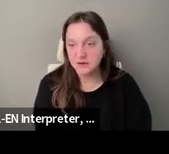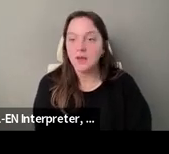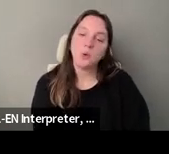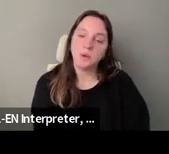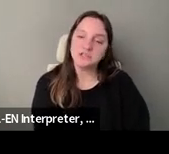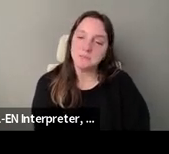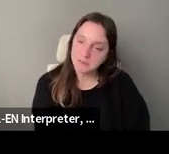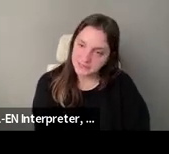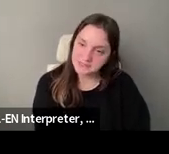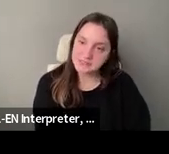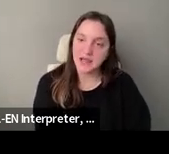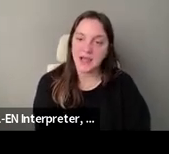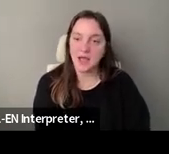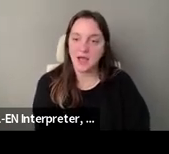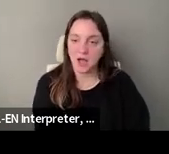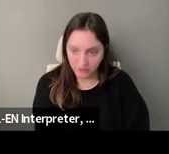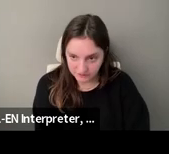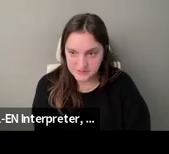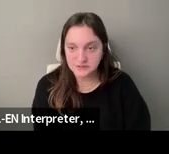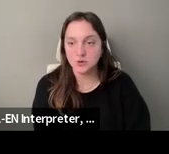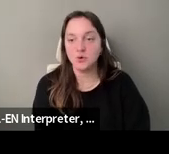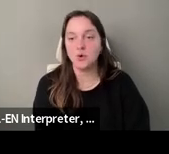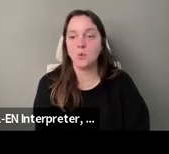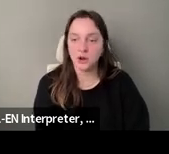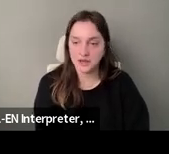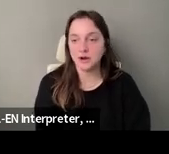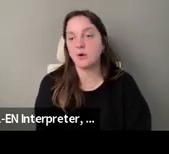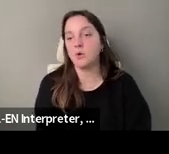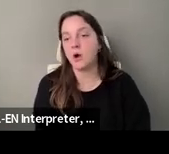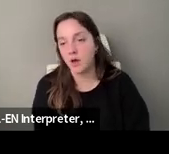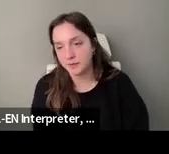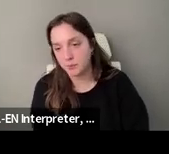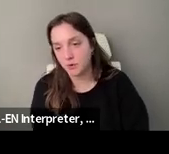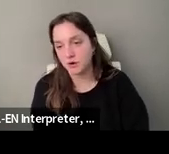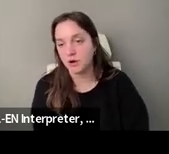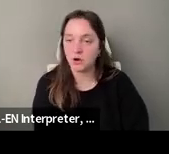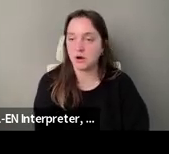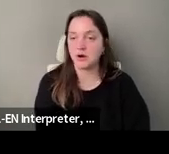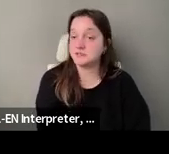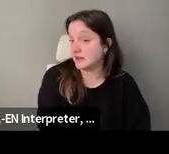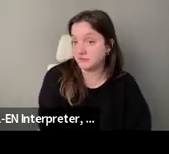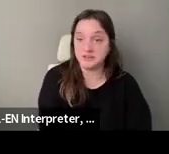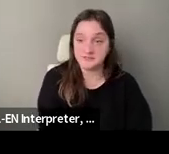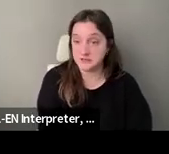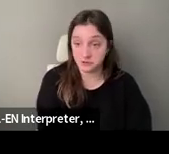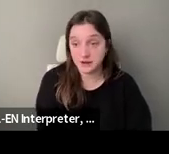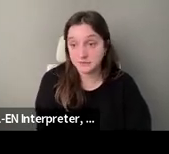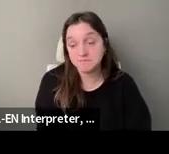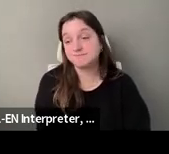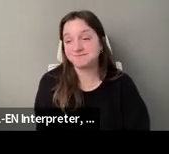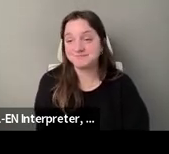organization, which means that all of us who work here who are on the board are deaf or deaf